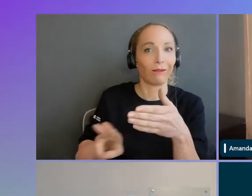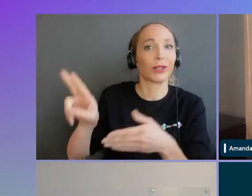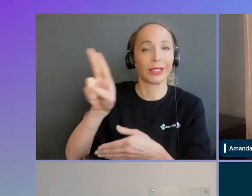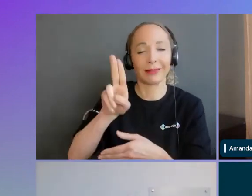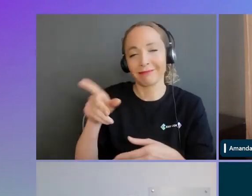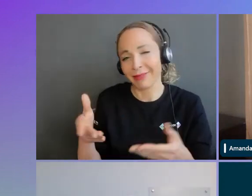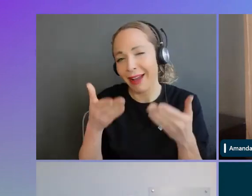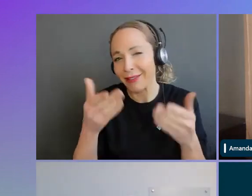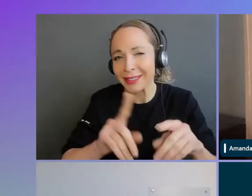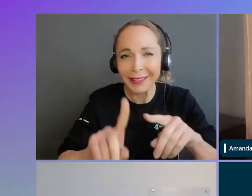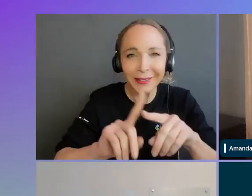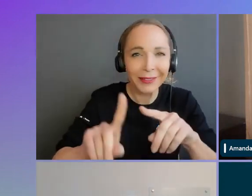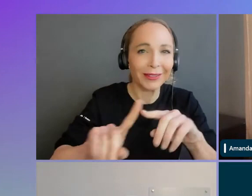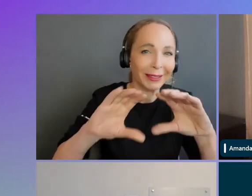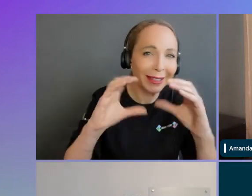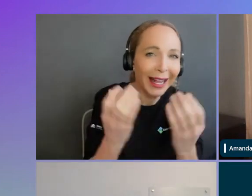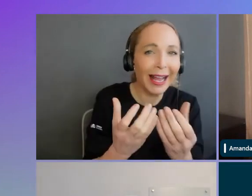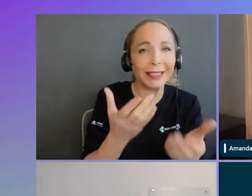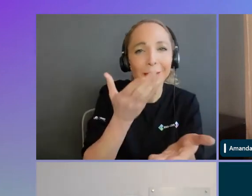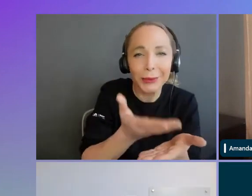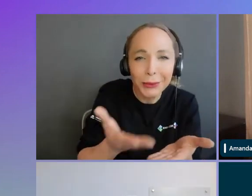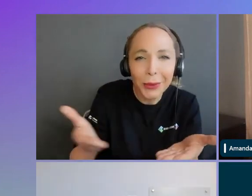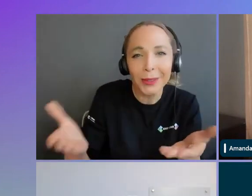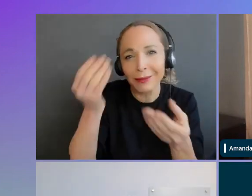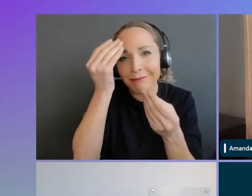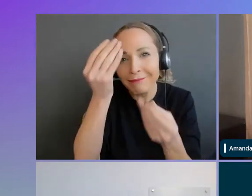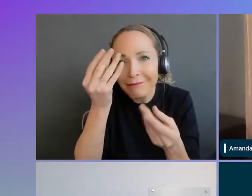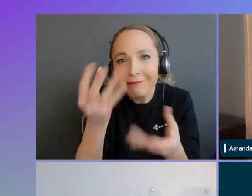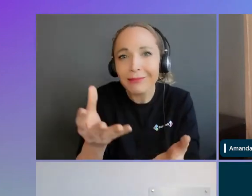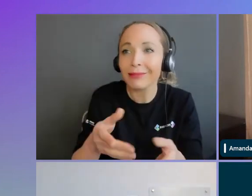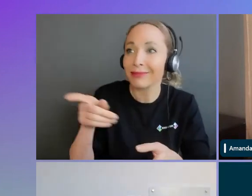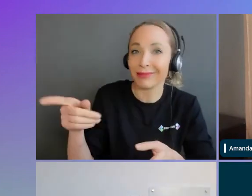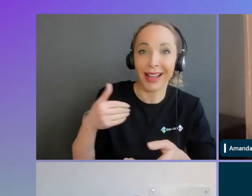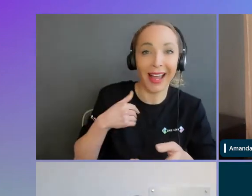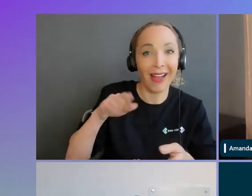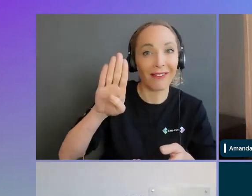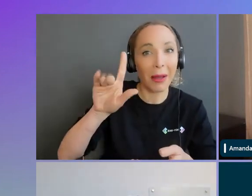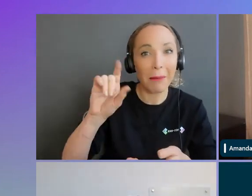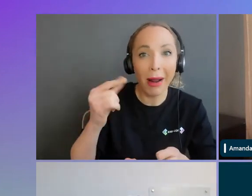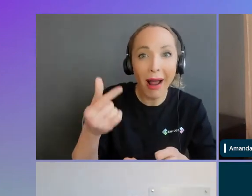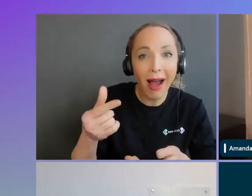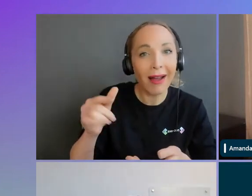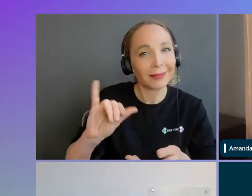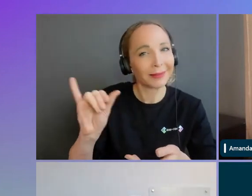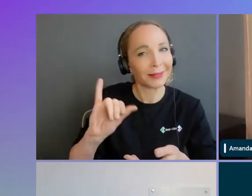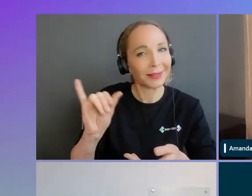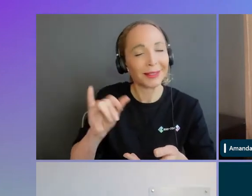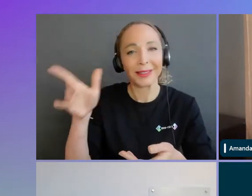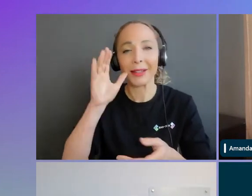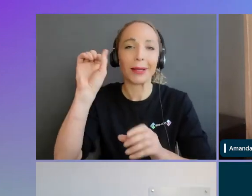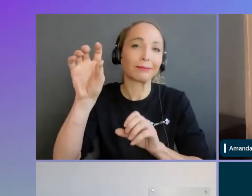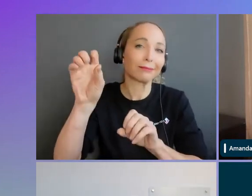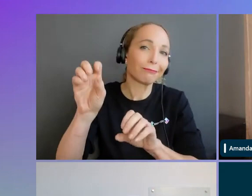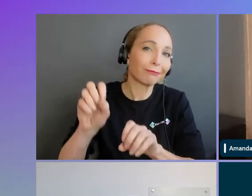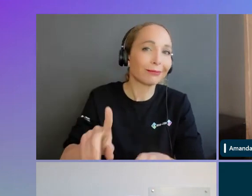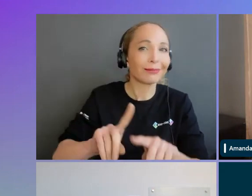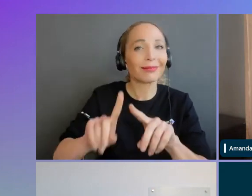disused blog also provides a lot of updates on the latest trends, so definitely a good place to start there. Awesome and um,